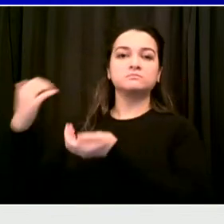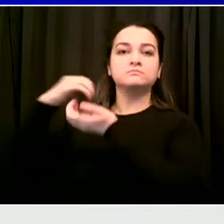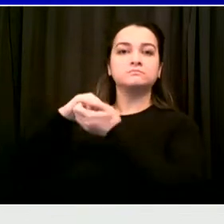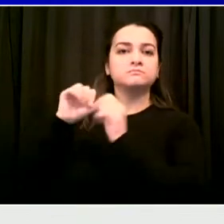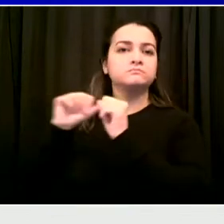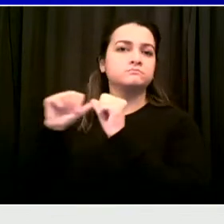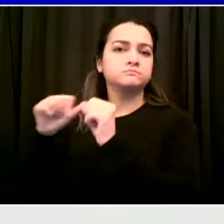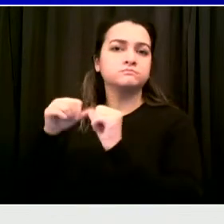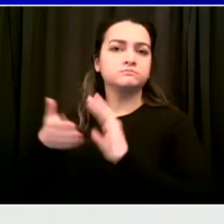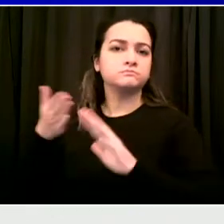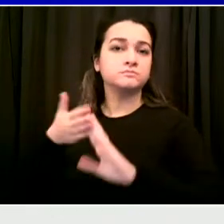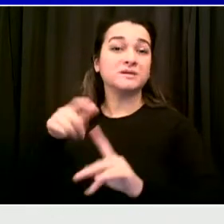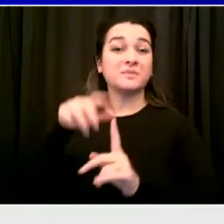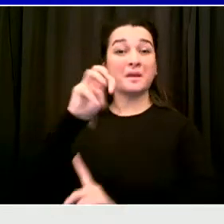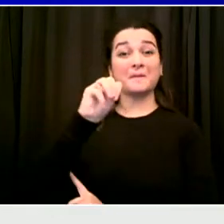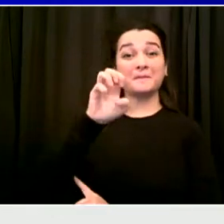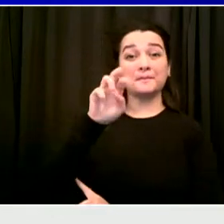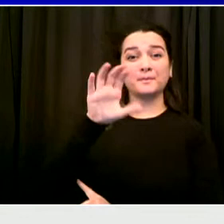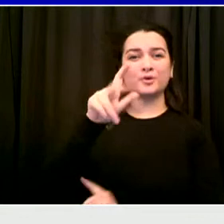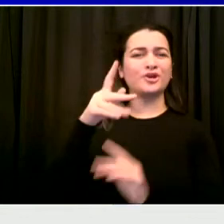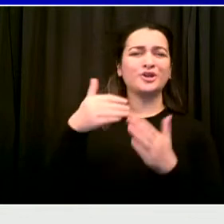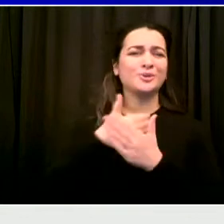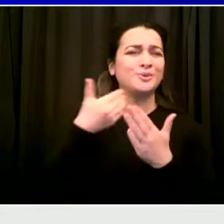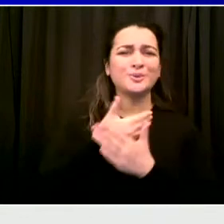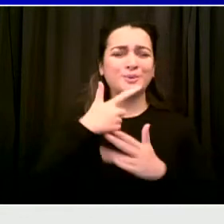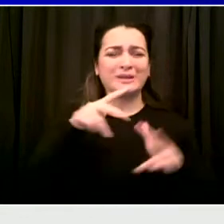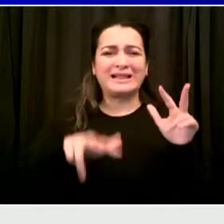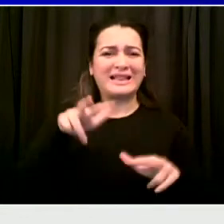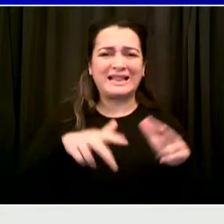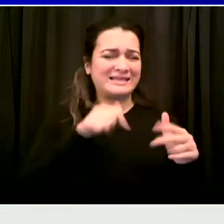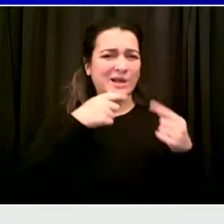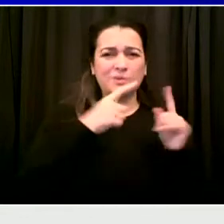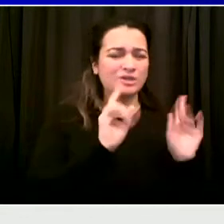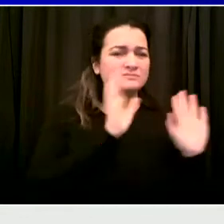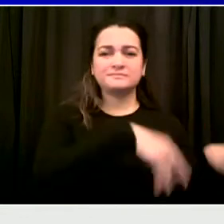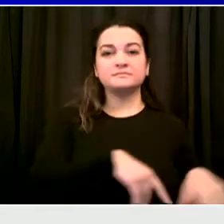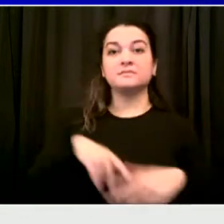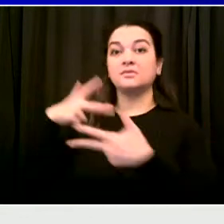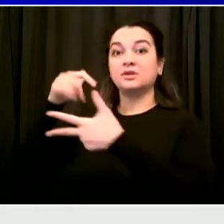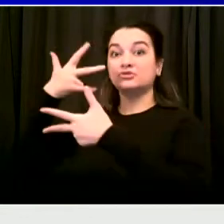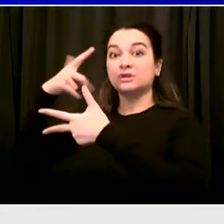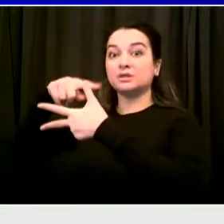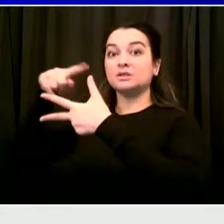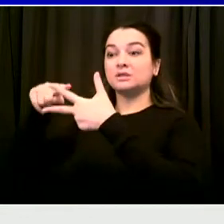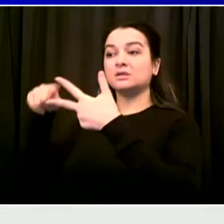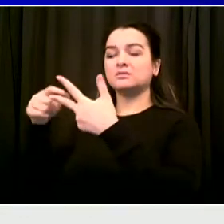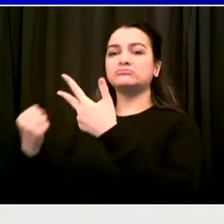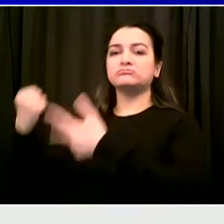BEING THROWN OUT OF THE WINDOW. ALL THAT MATTEERS RS IS VACCINA